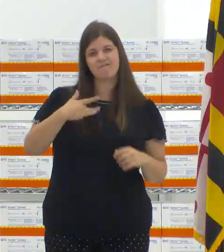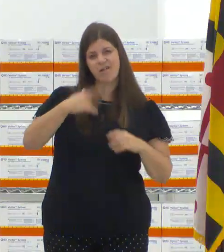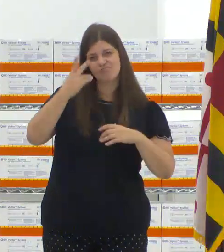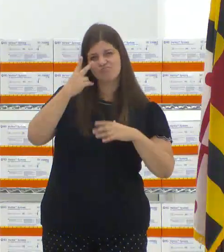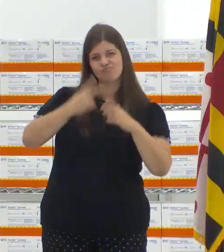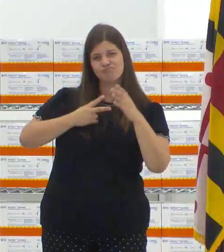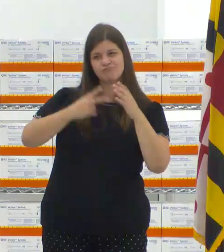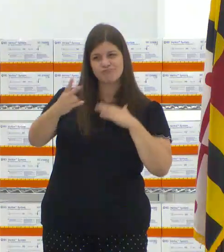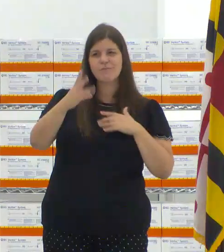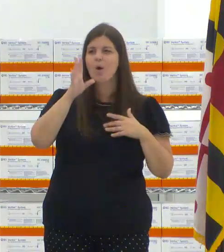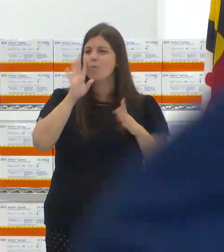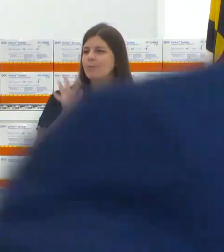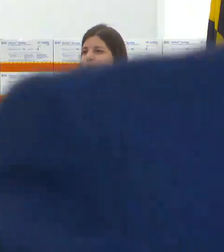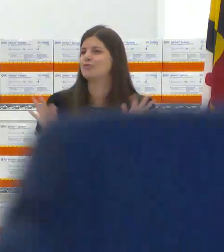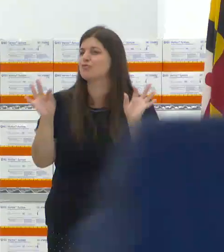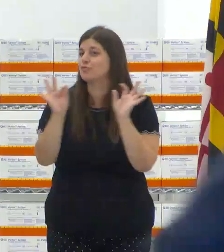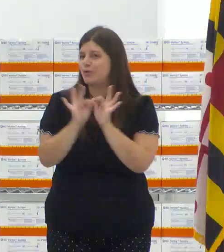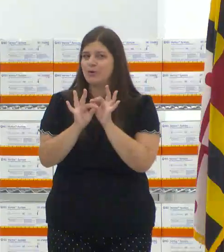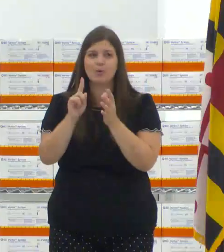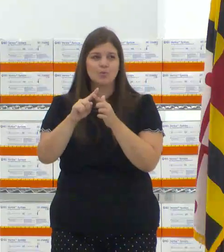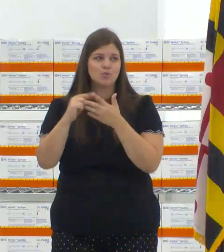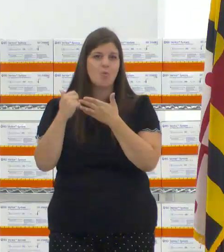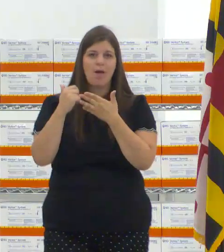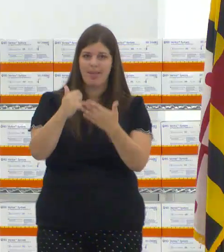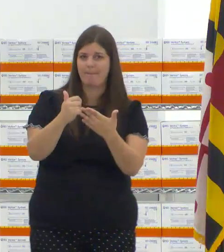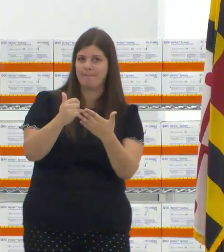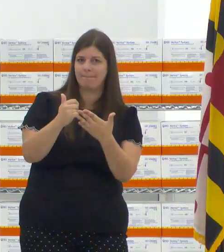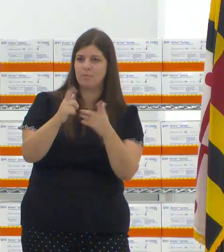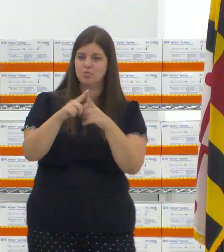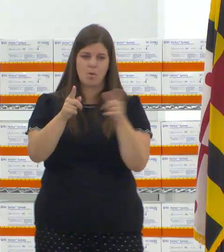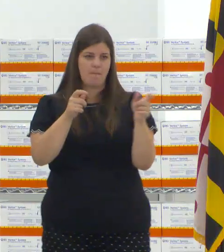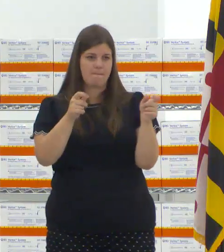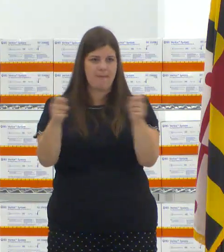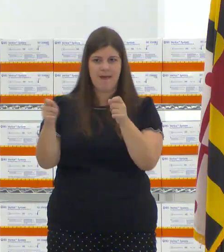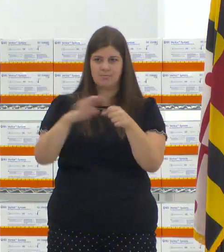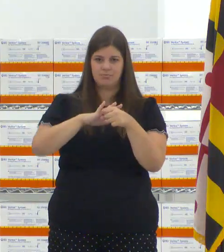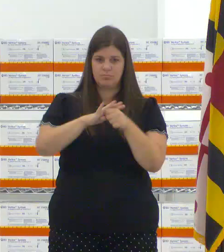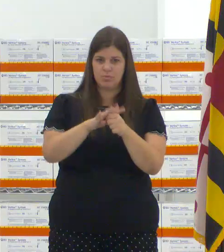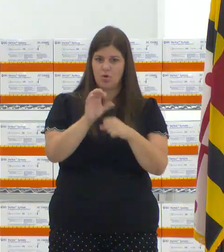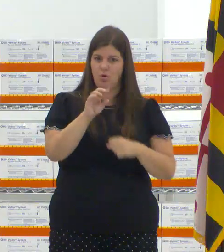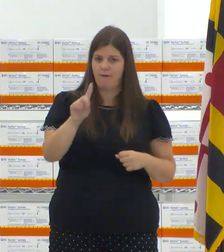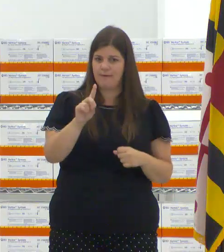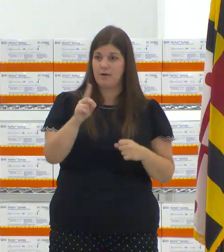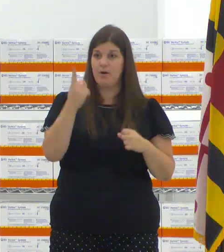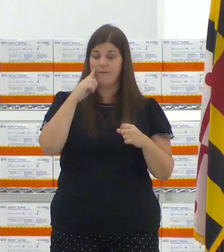Marylanders and to supplement the typical clinical diagnostic system that the rest of the nation have been relying upon up to this date.